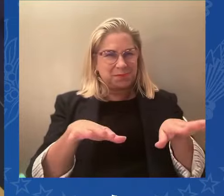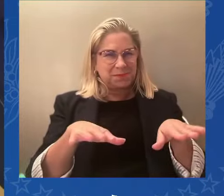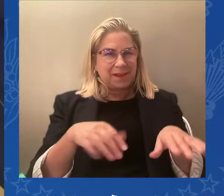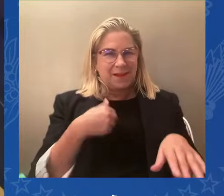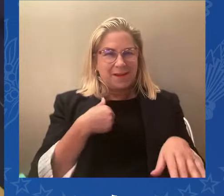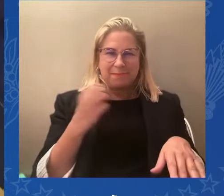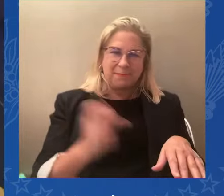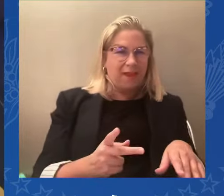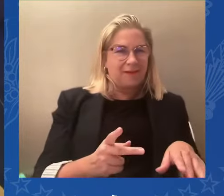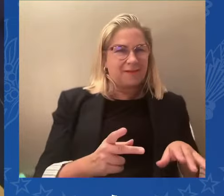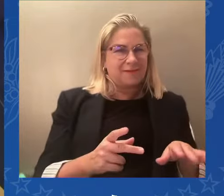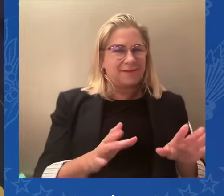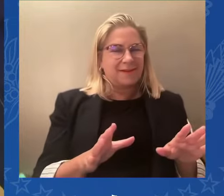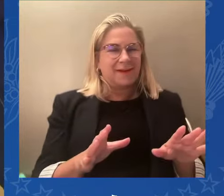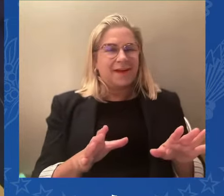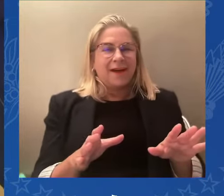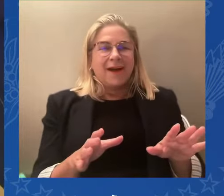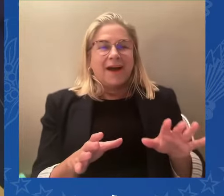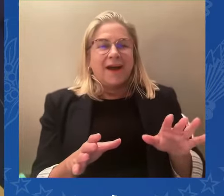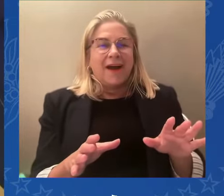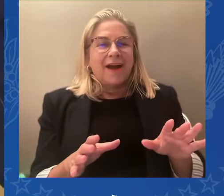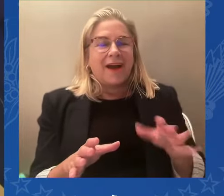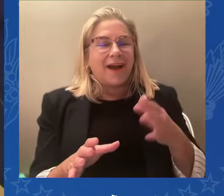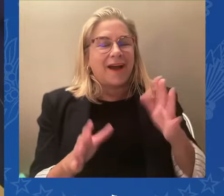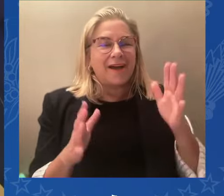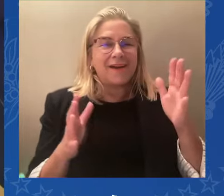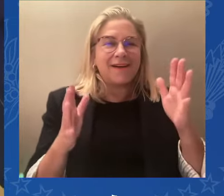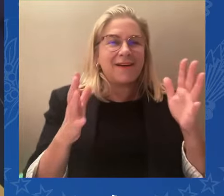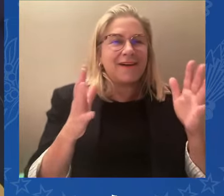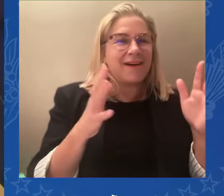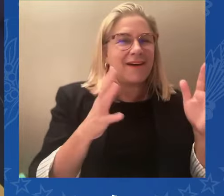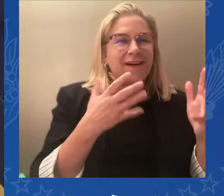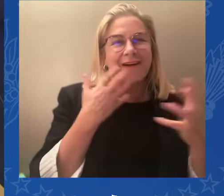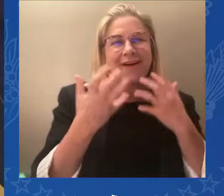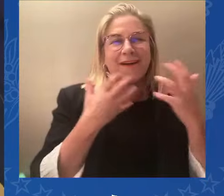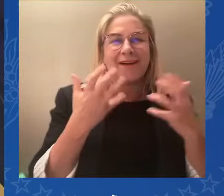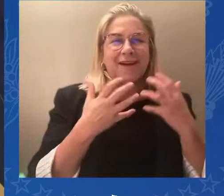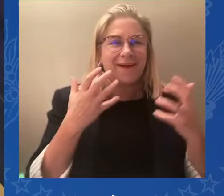Audience Member: The Vice President: It is so good to be back.